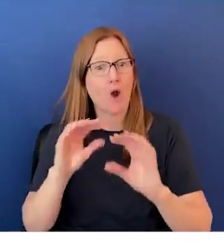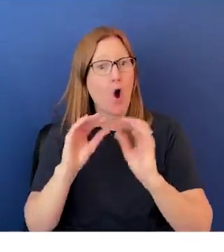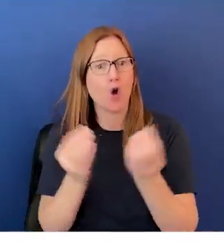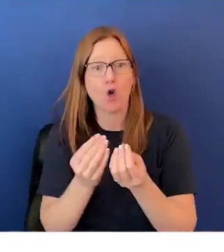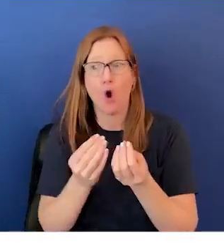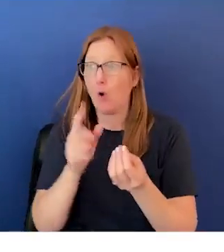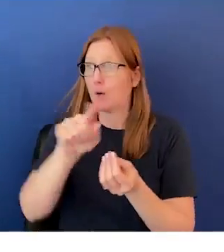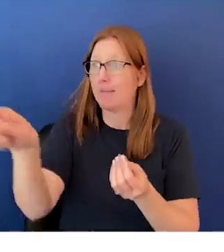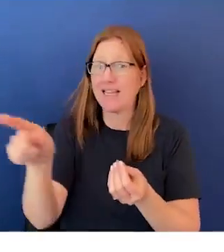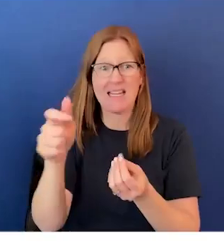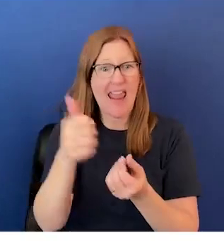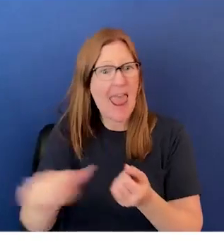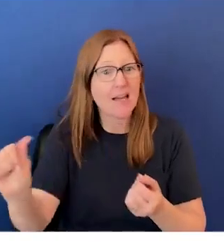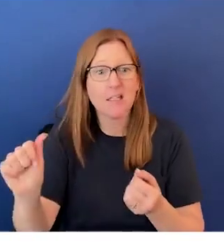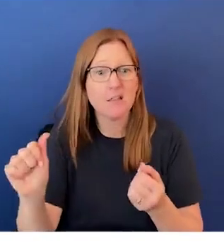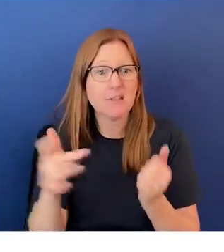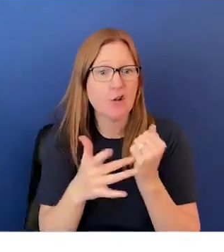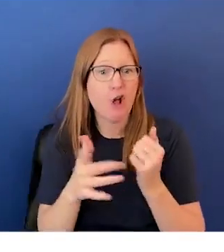level past three?